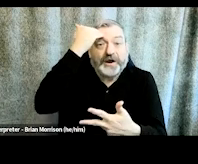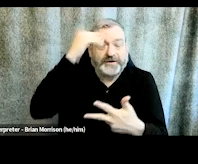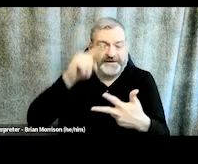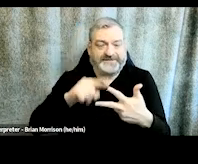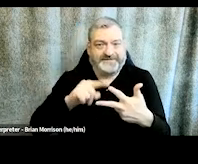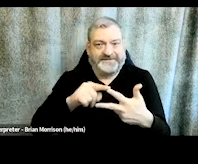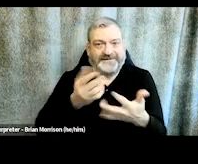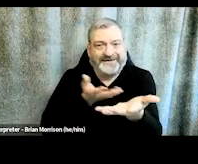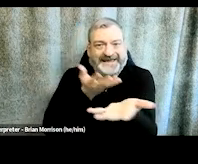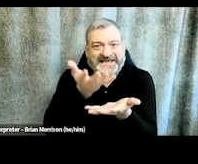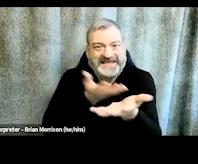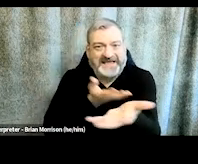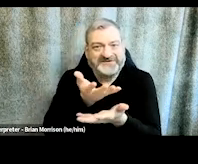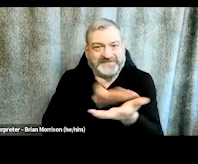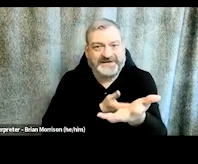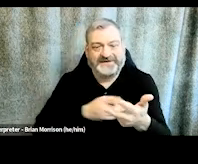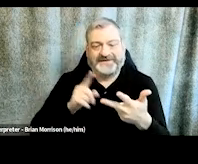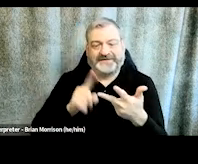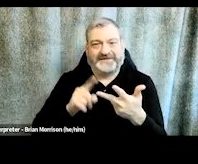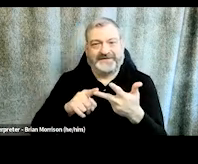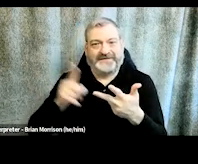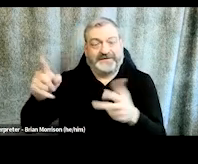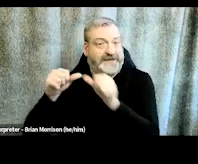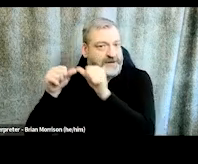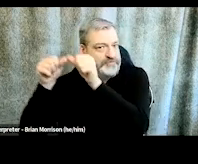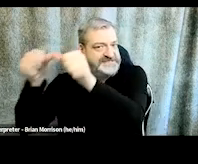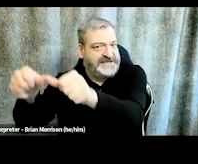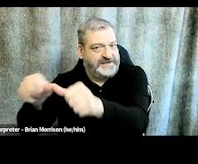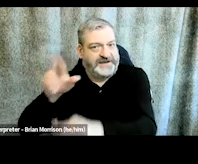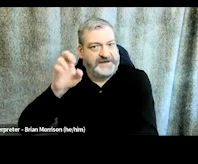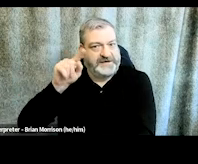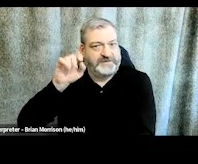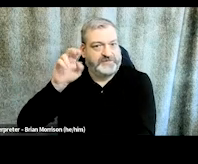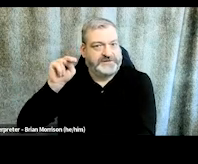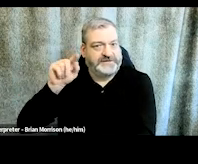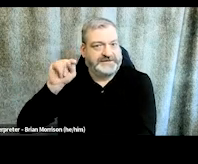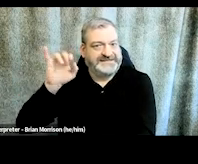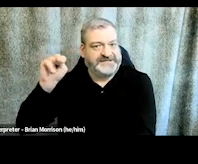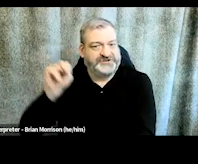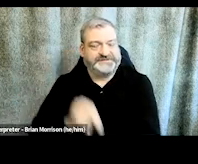And number three, retention. So when we talk about engagement,